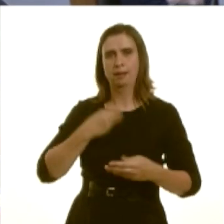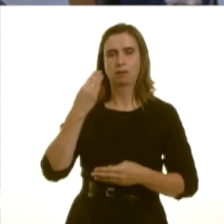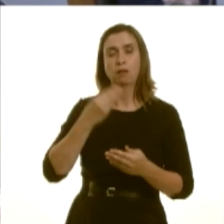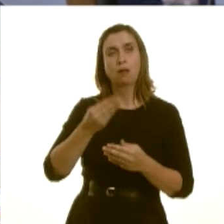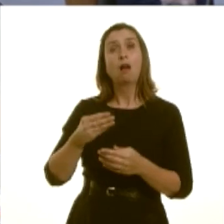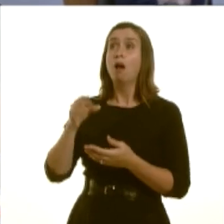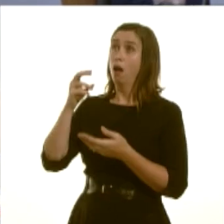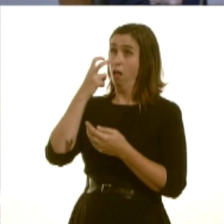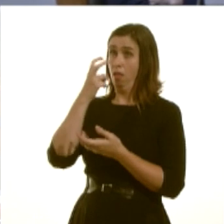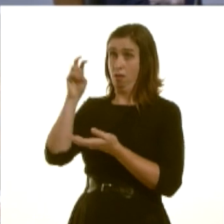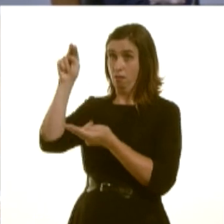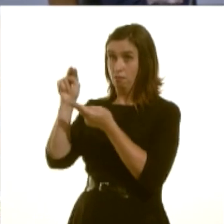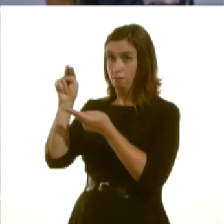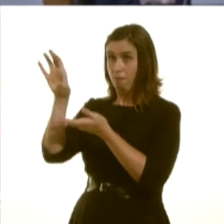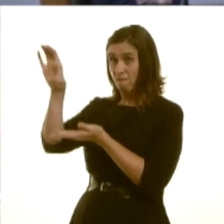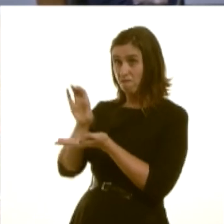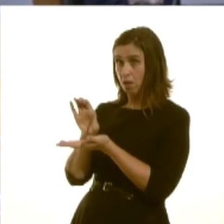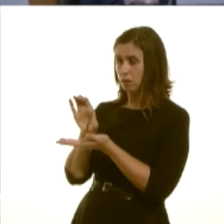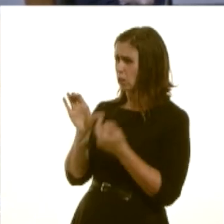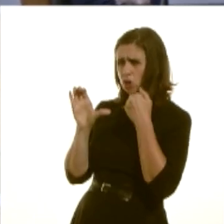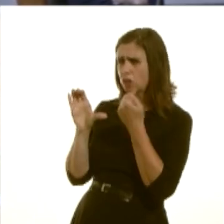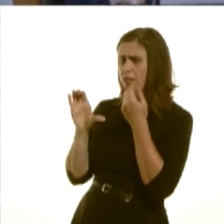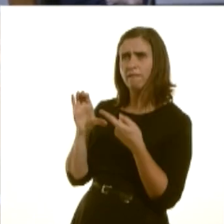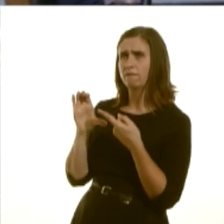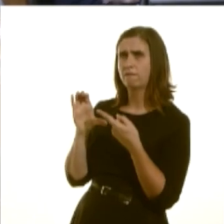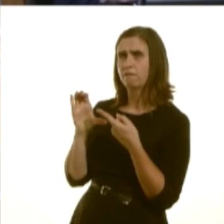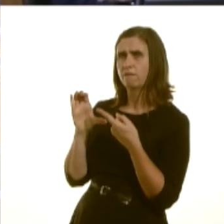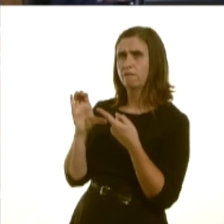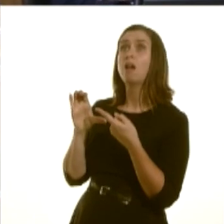where we are underfunded and then take on tax-varying powers. In doing that, it locks